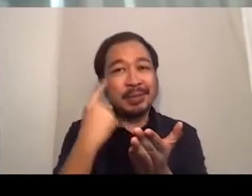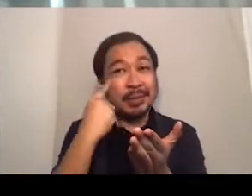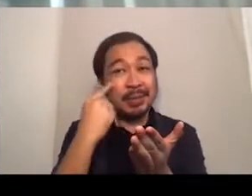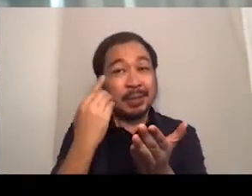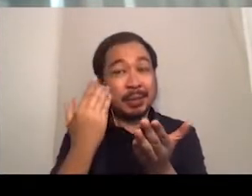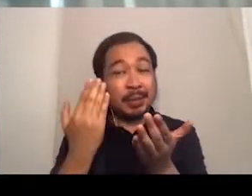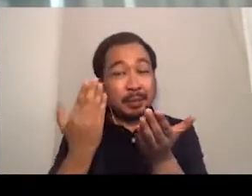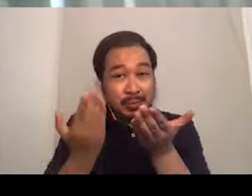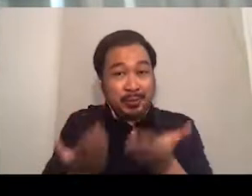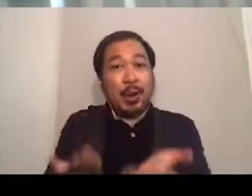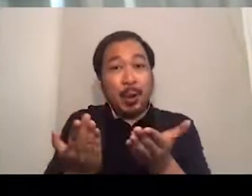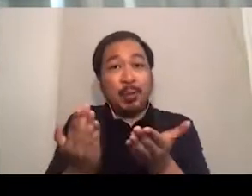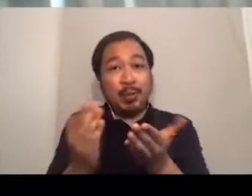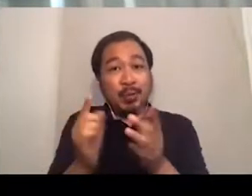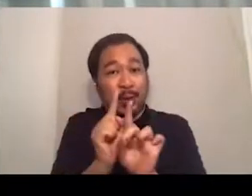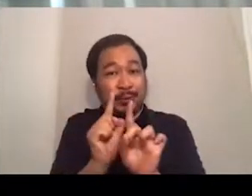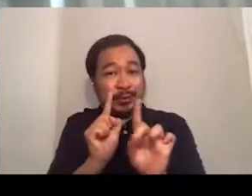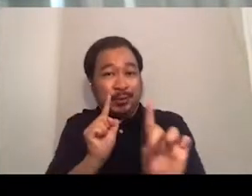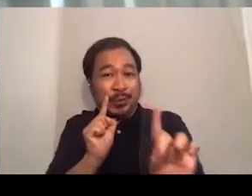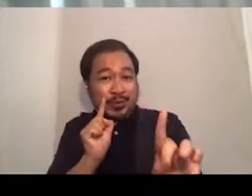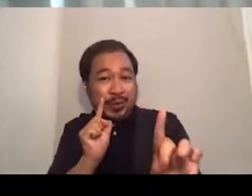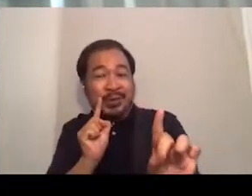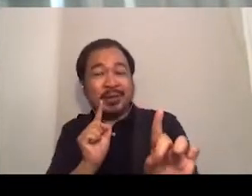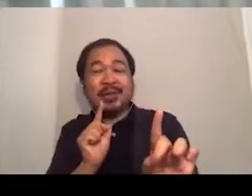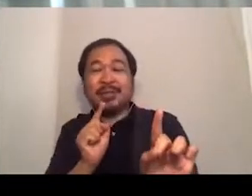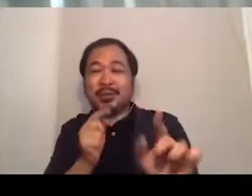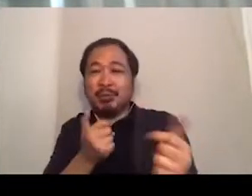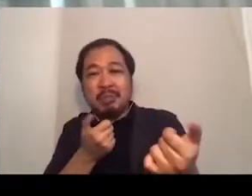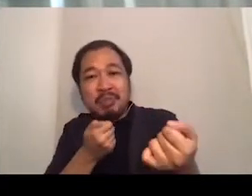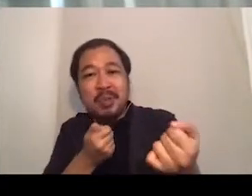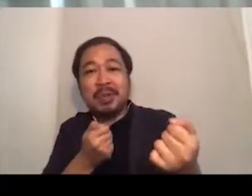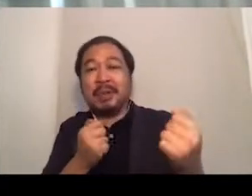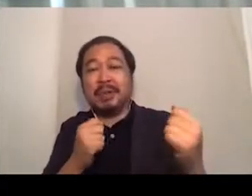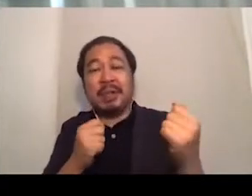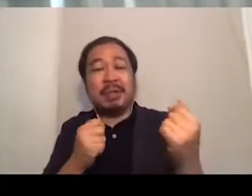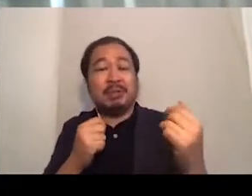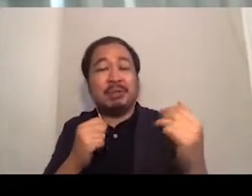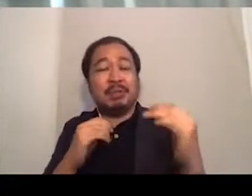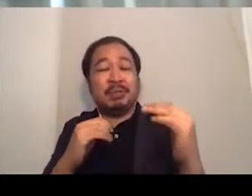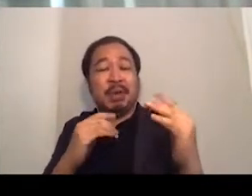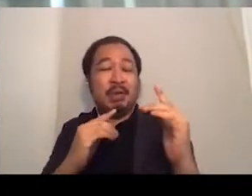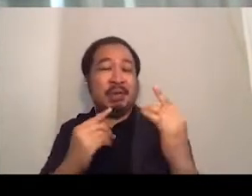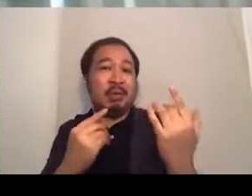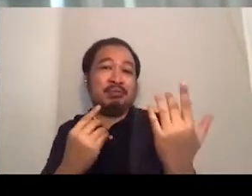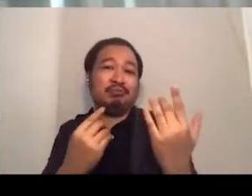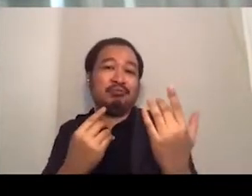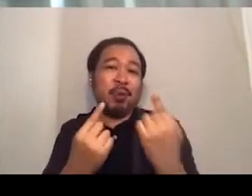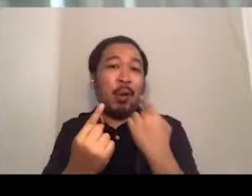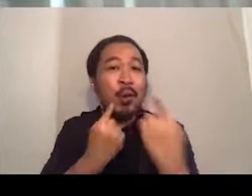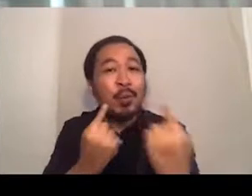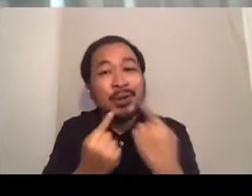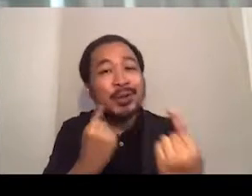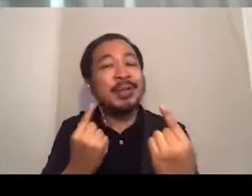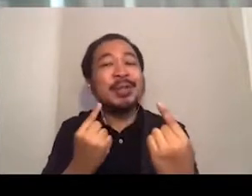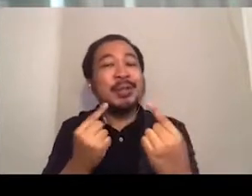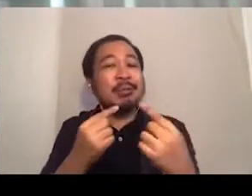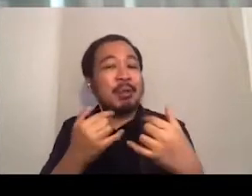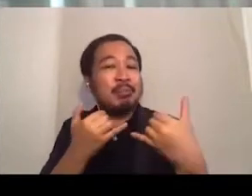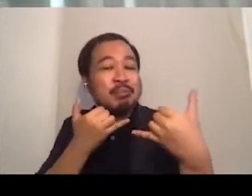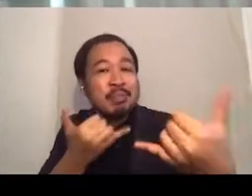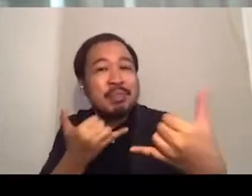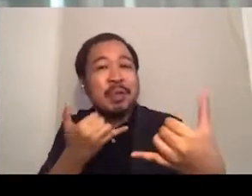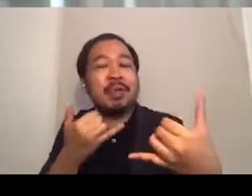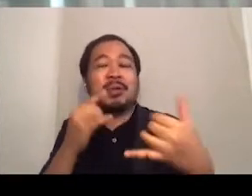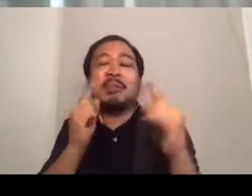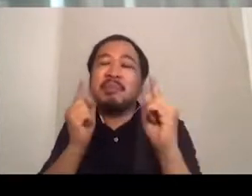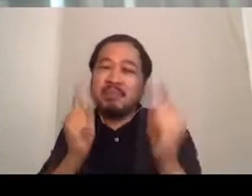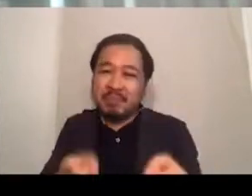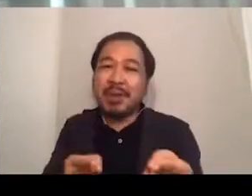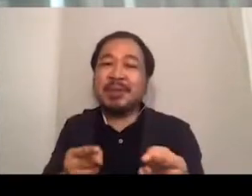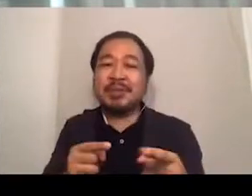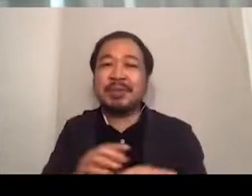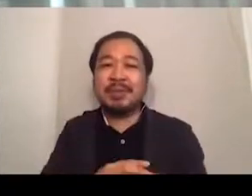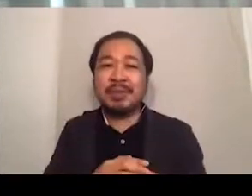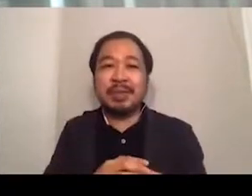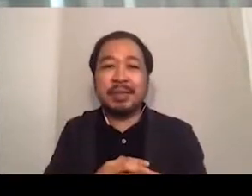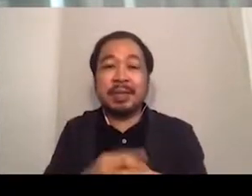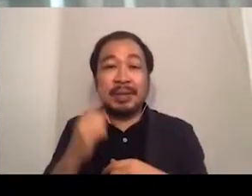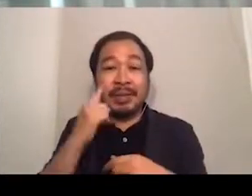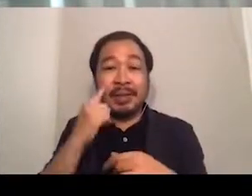still being repeated over and over again, we will probably see that at this time or moment of crisis,